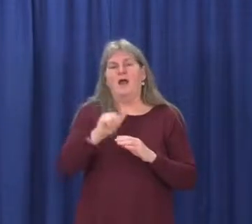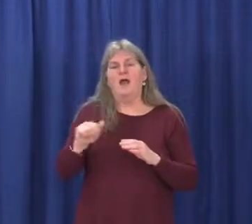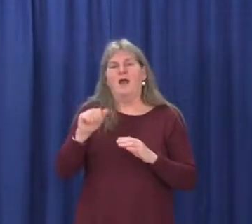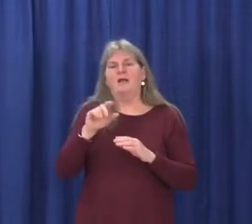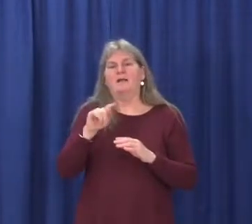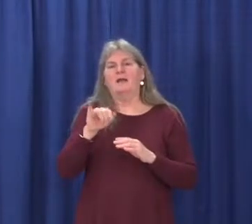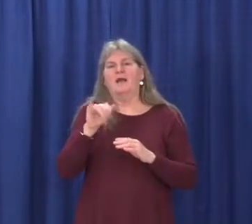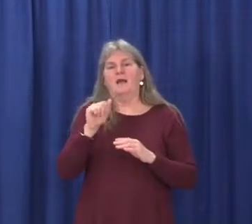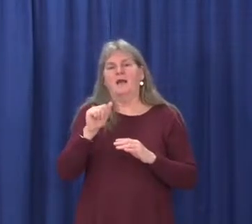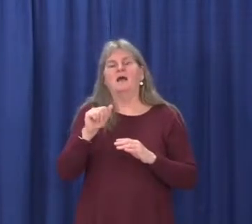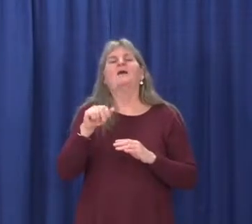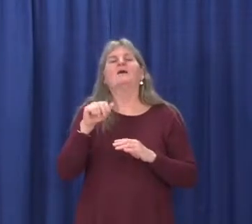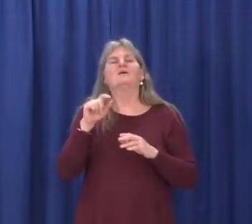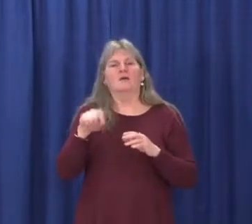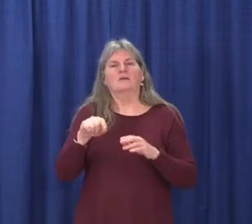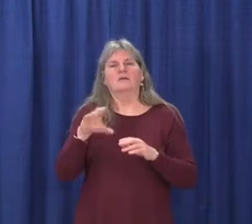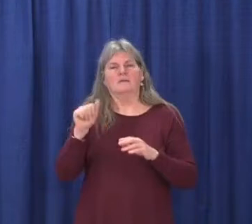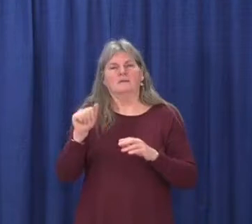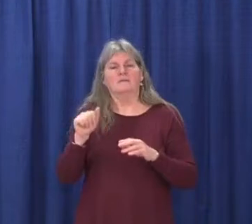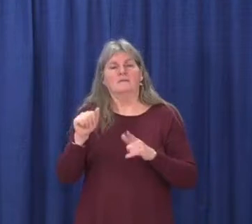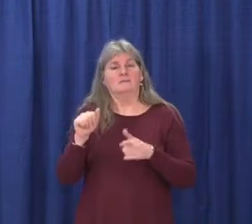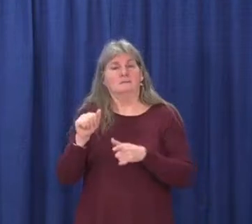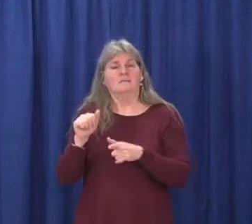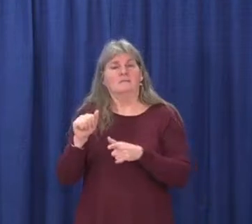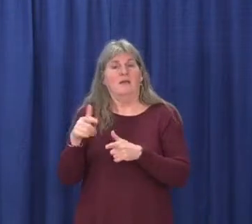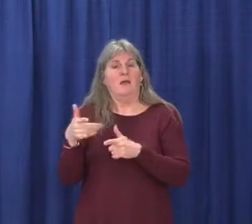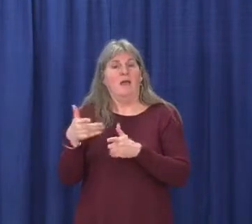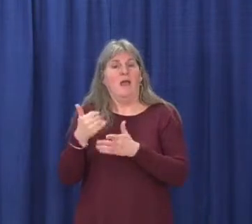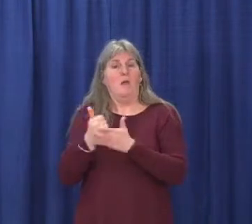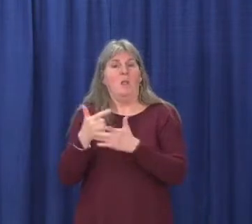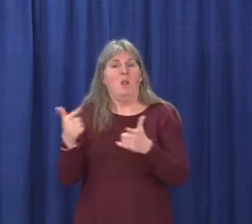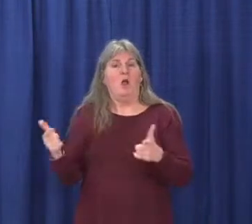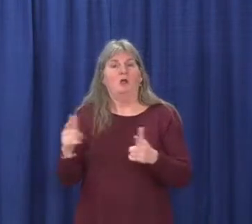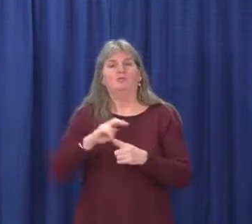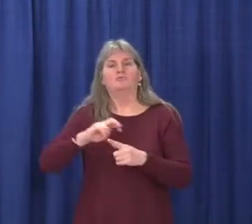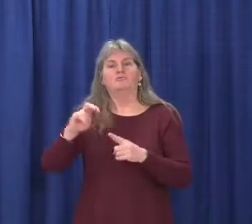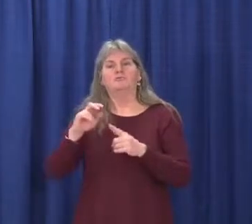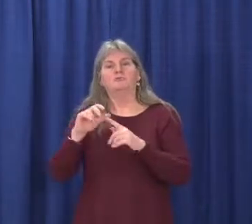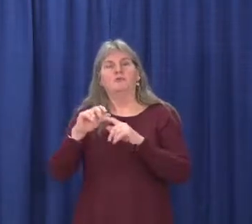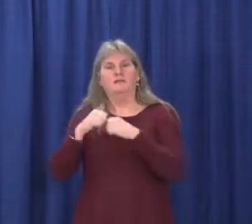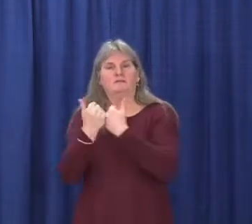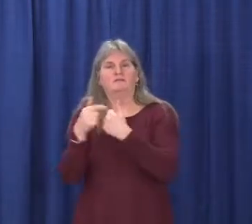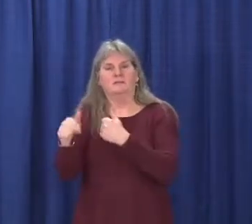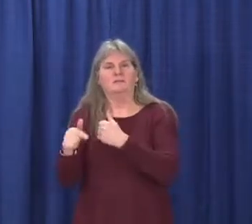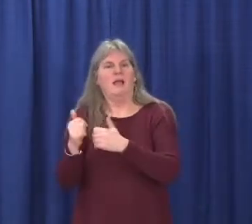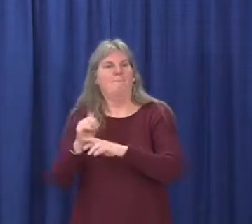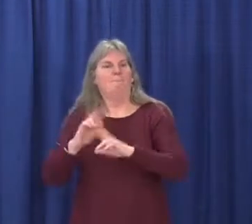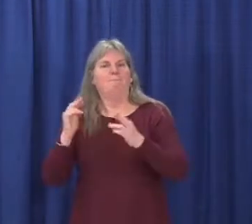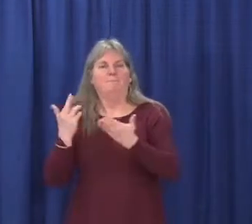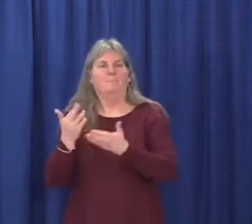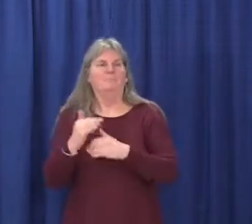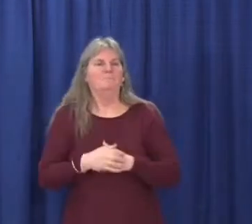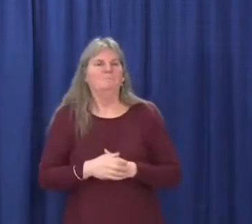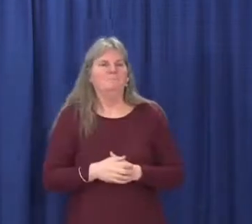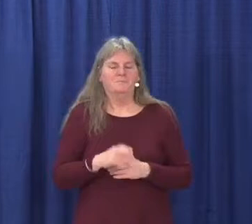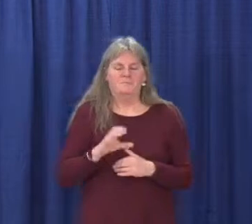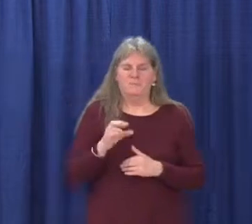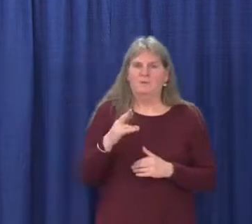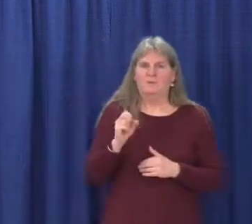Thank you. We'll now move to Chris at CBC.